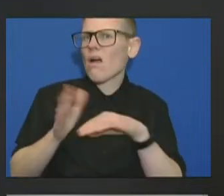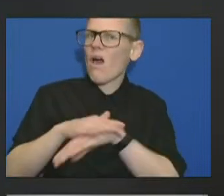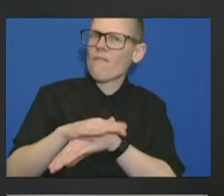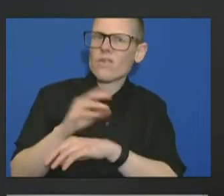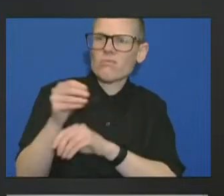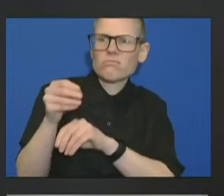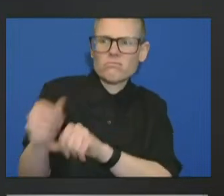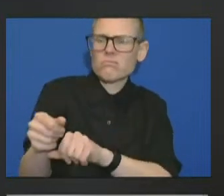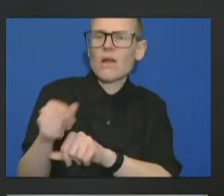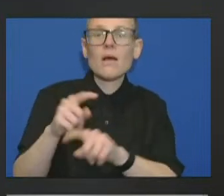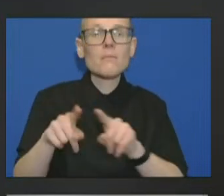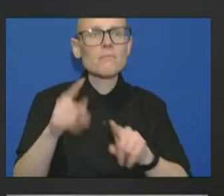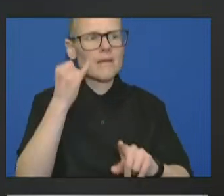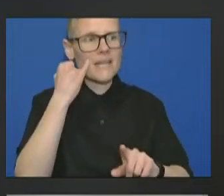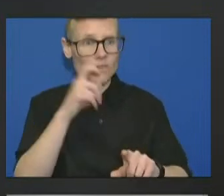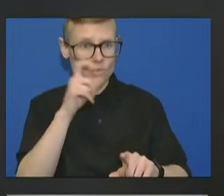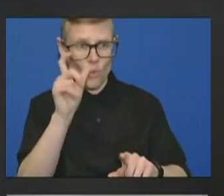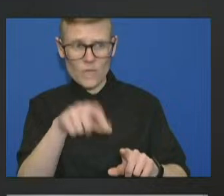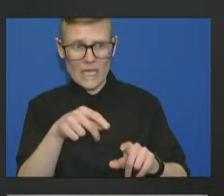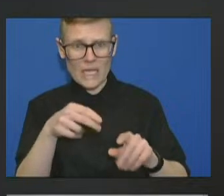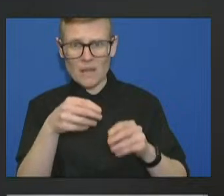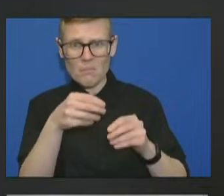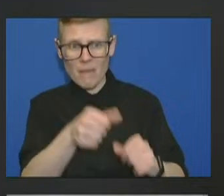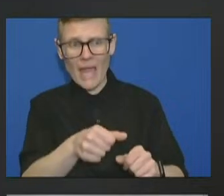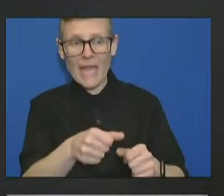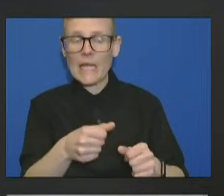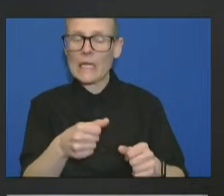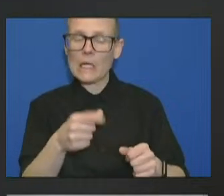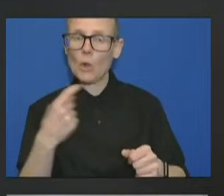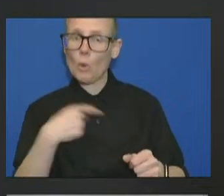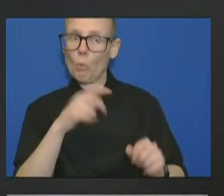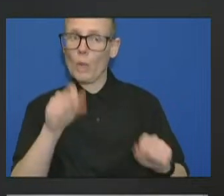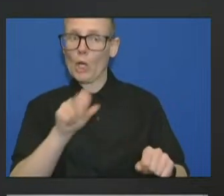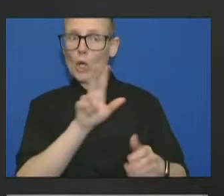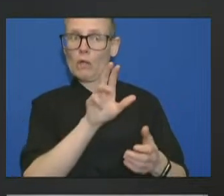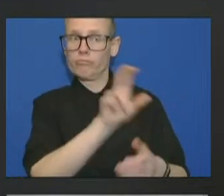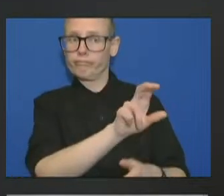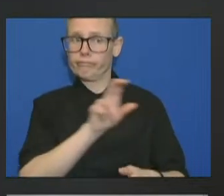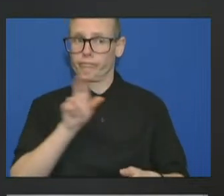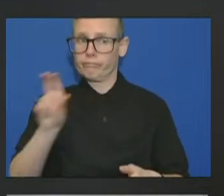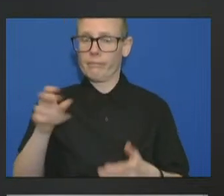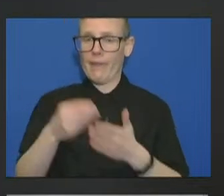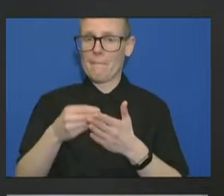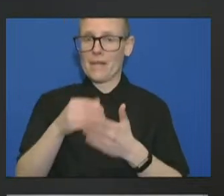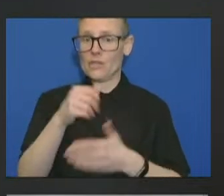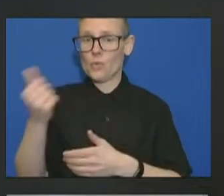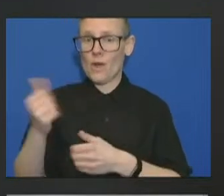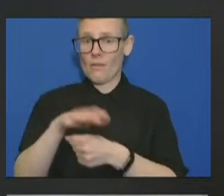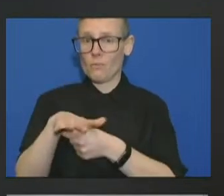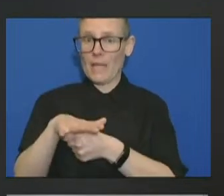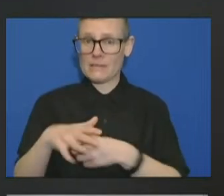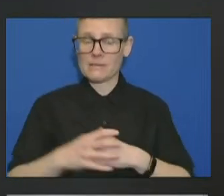our students who need the test fee covered, that we cover it. But those who don't need the